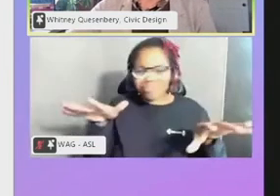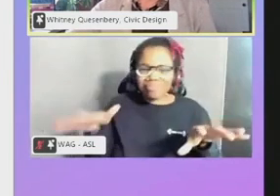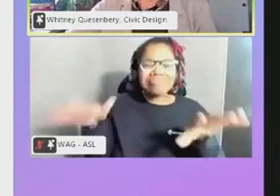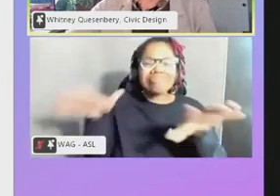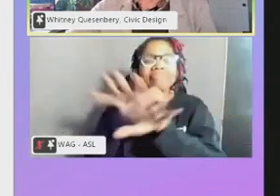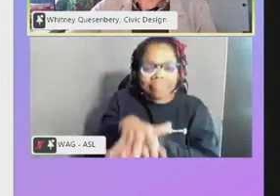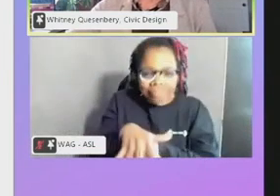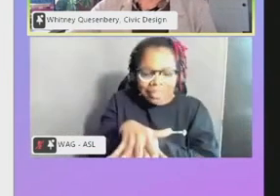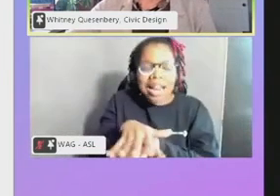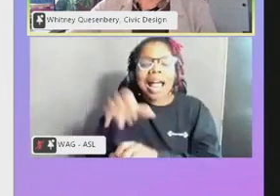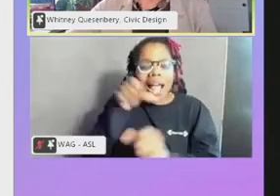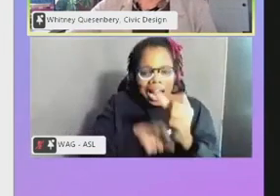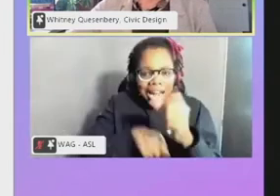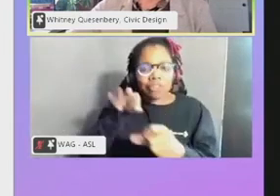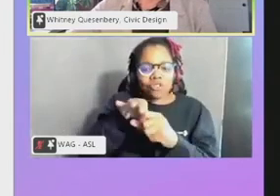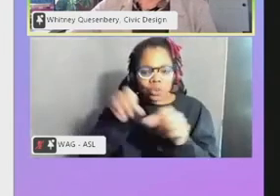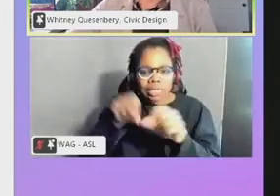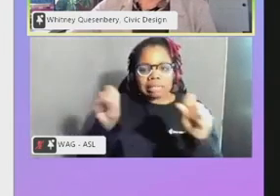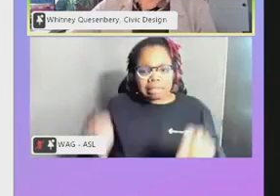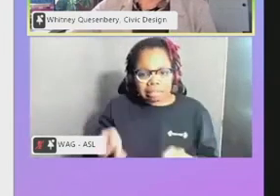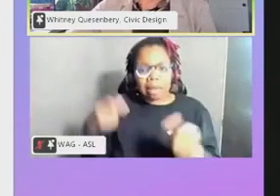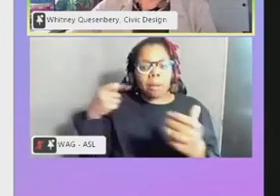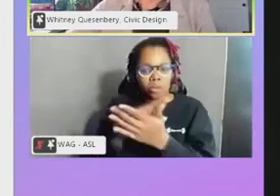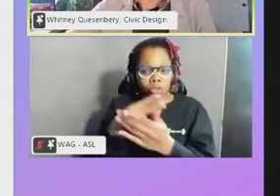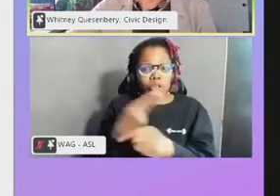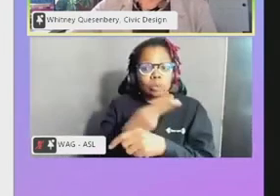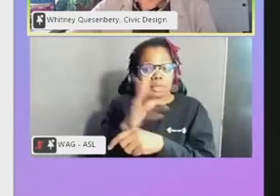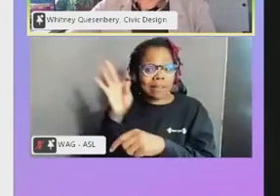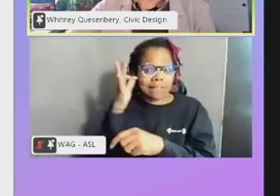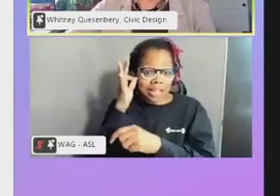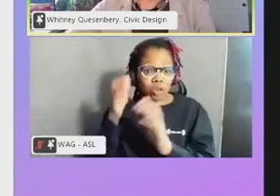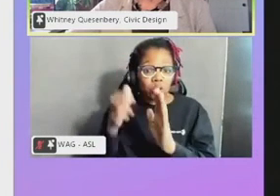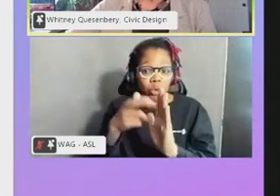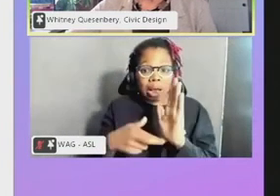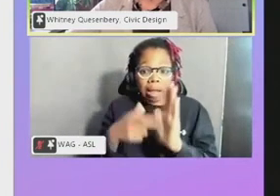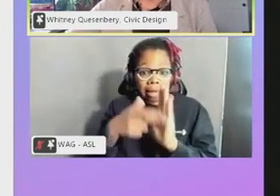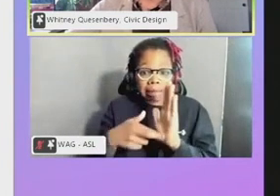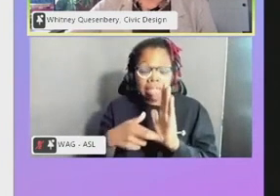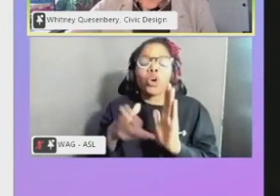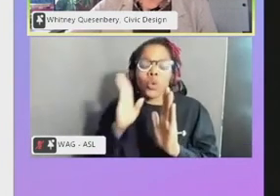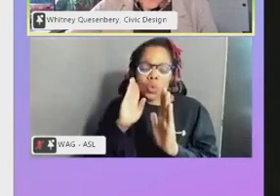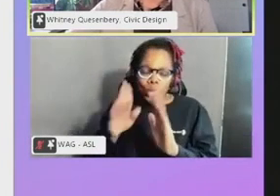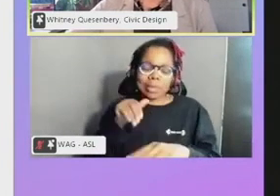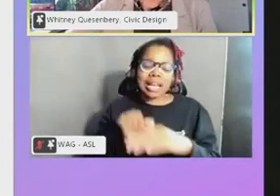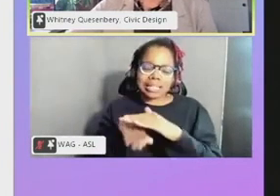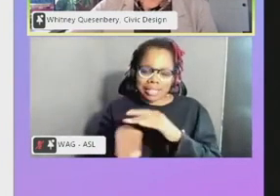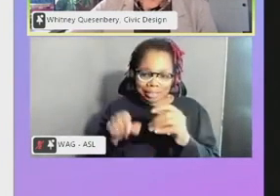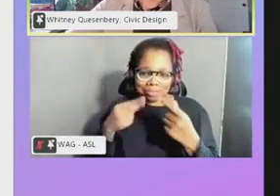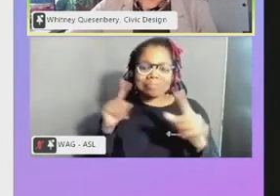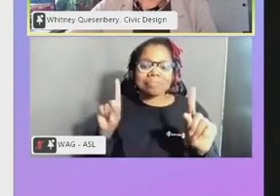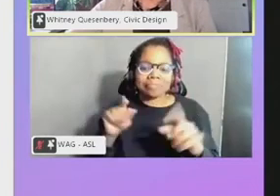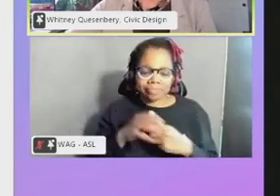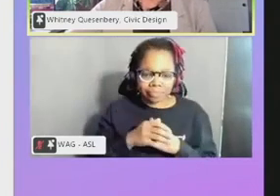accessibility requirements and the usability requirements and the technical requirements, so that means that every